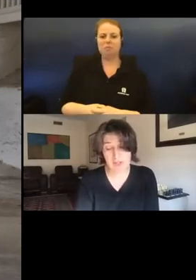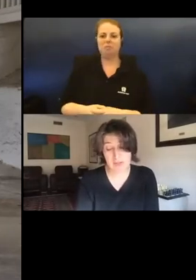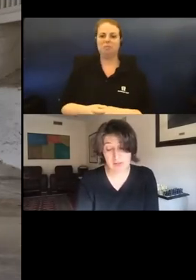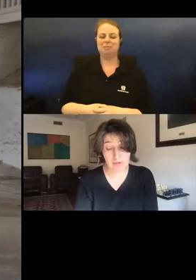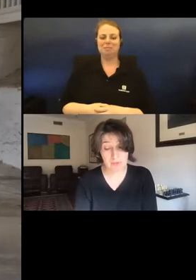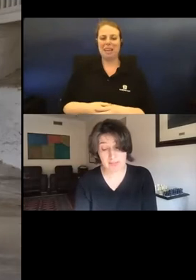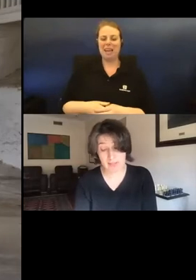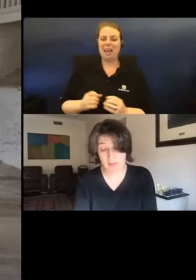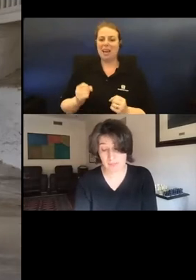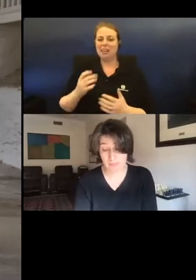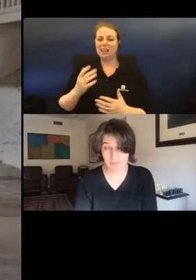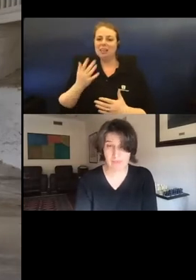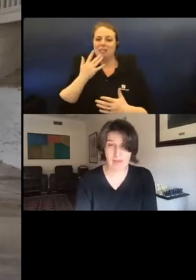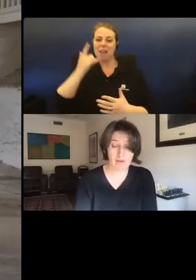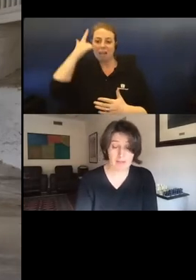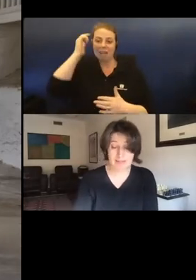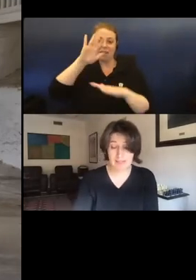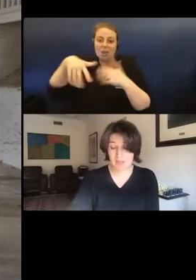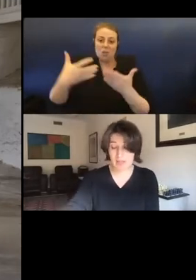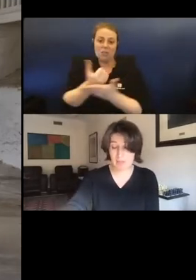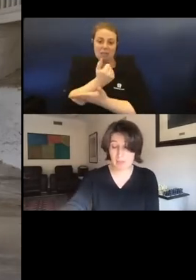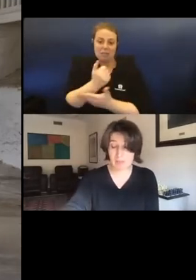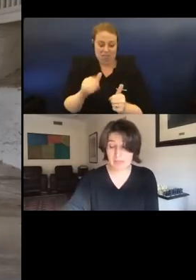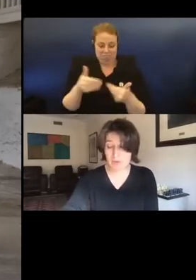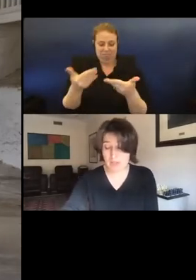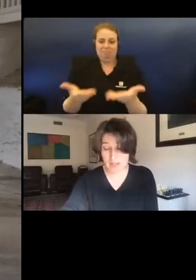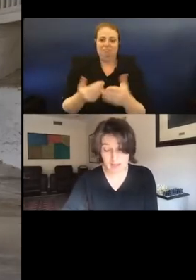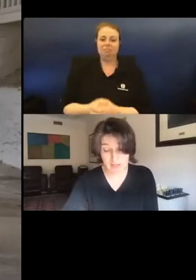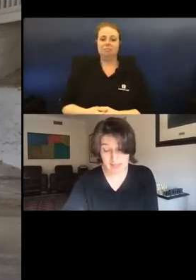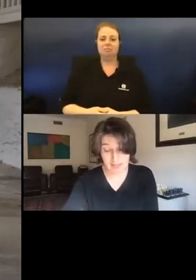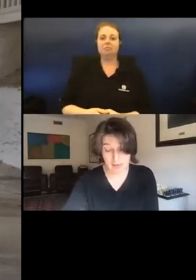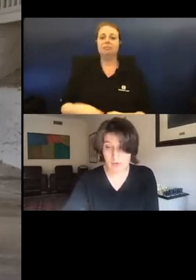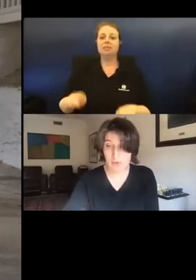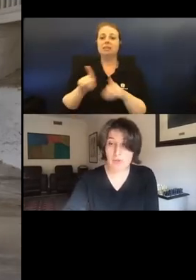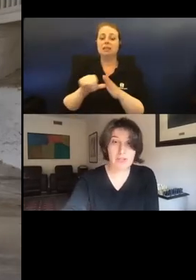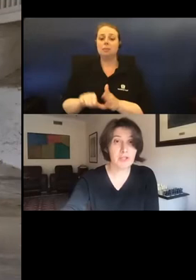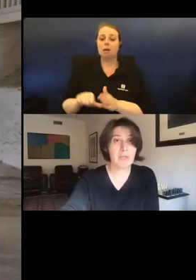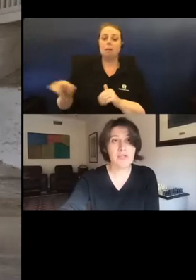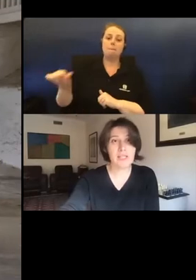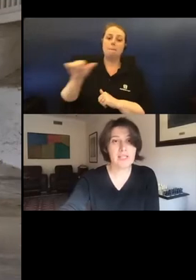they represent around the same time i went back to studying at this ta to continue my education